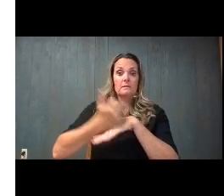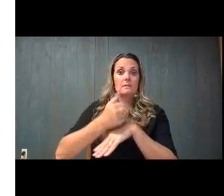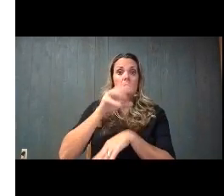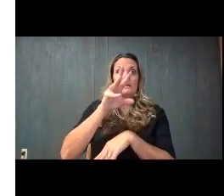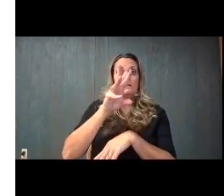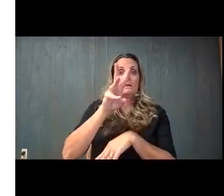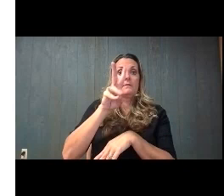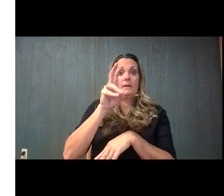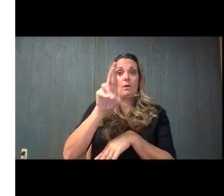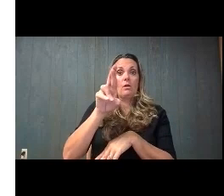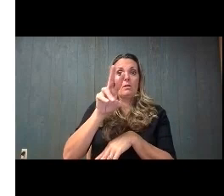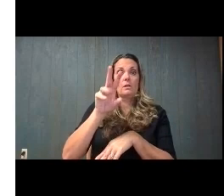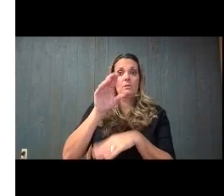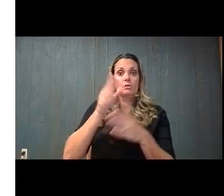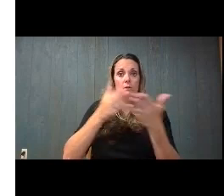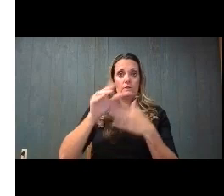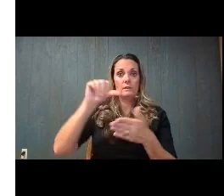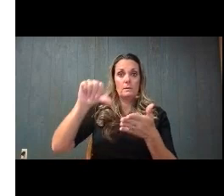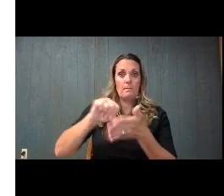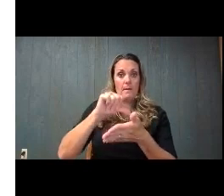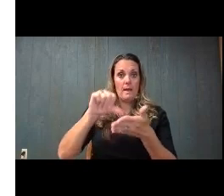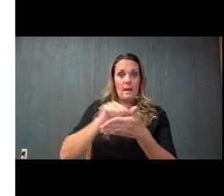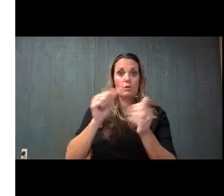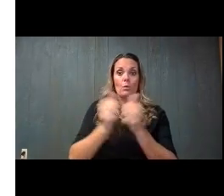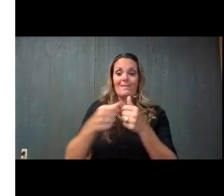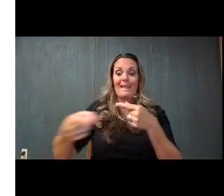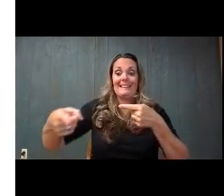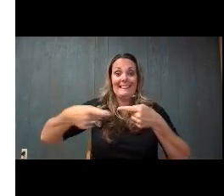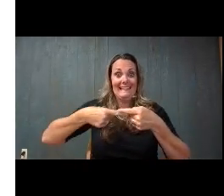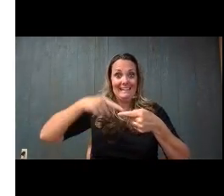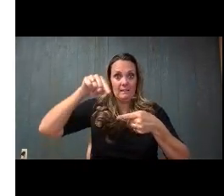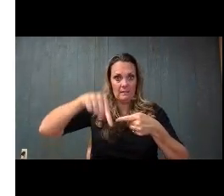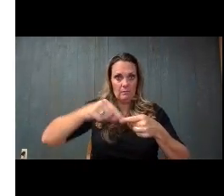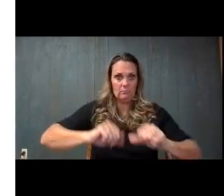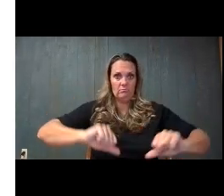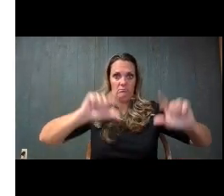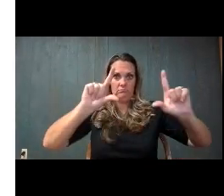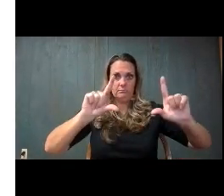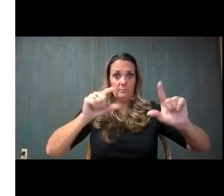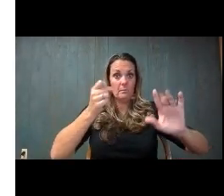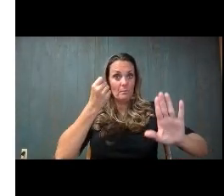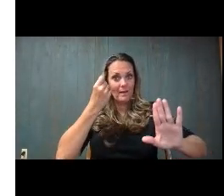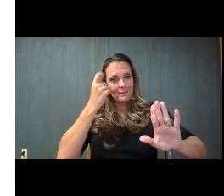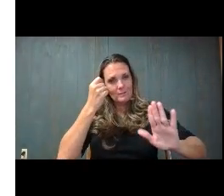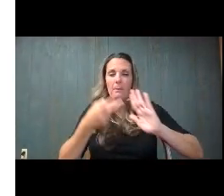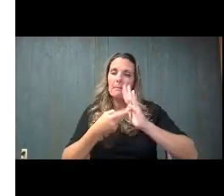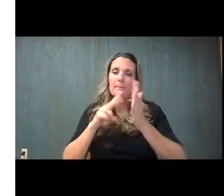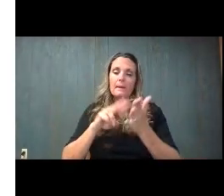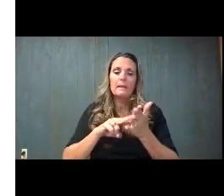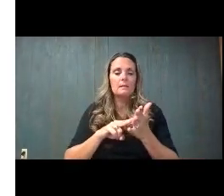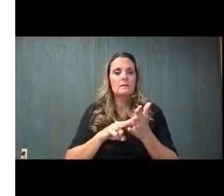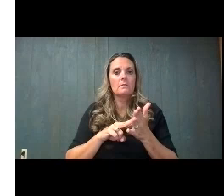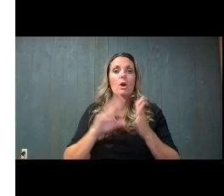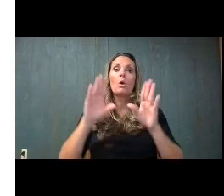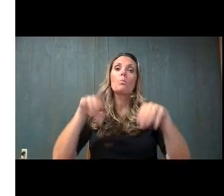Services page, with a link provided on this slide. But essentially we're talking about providing discovery